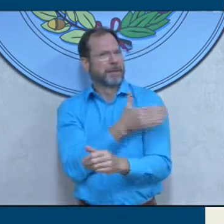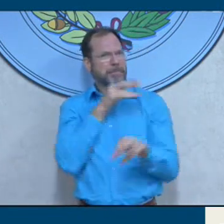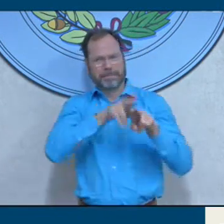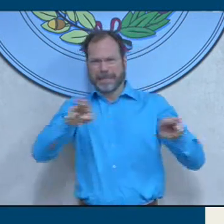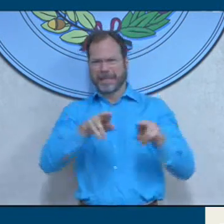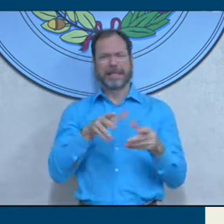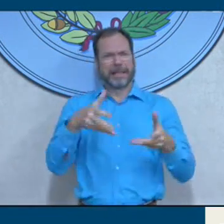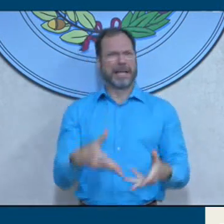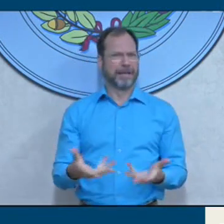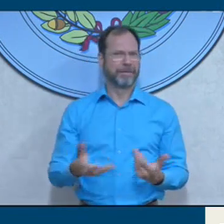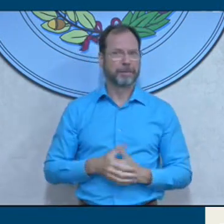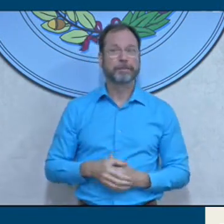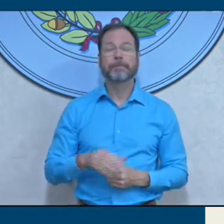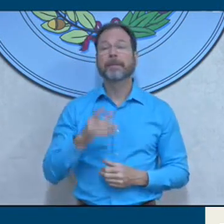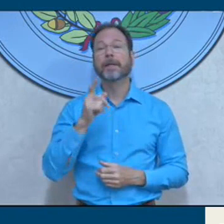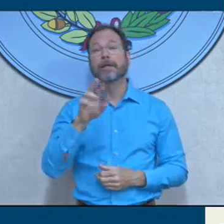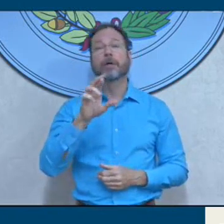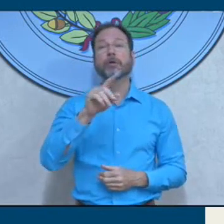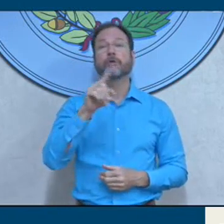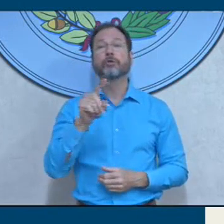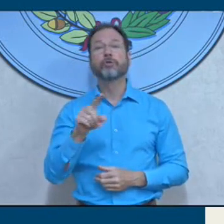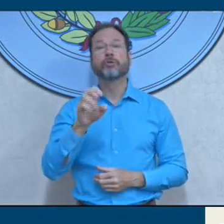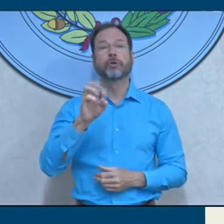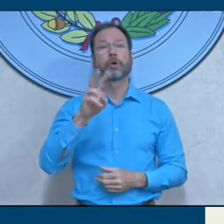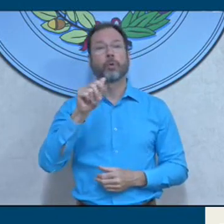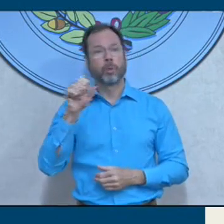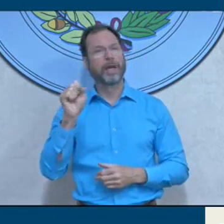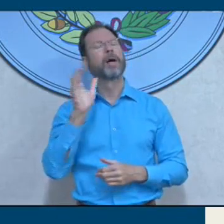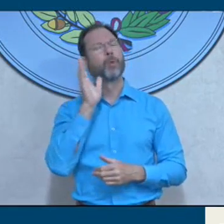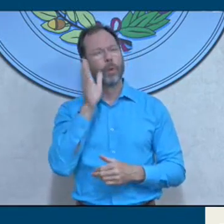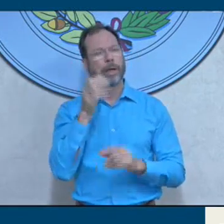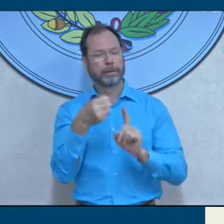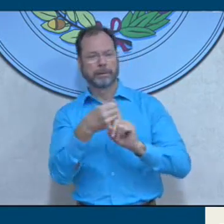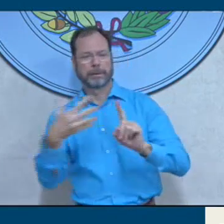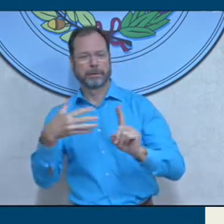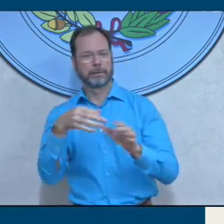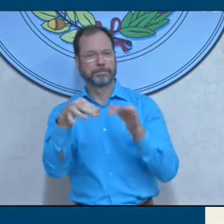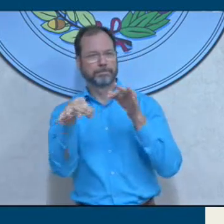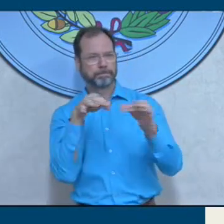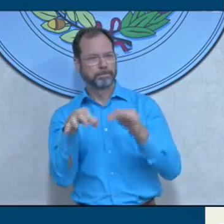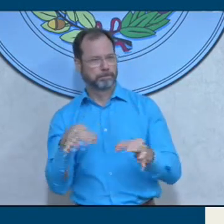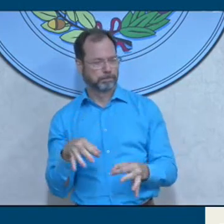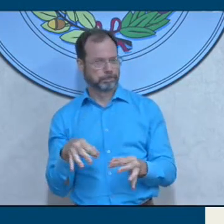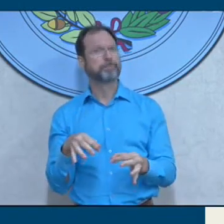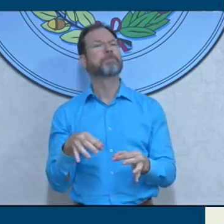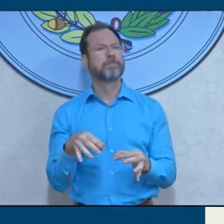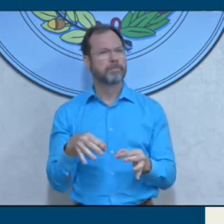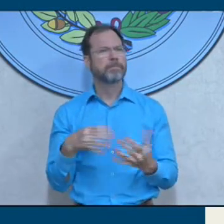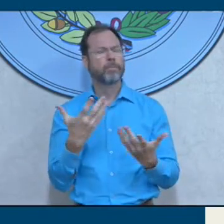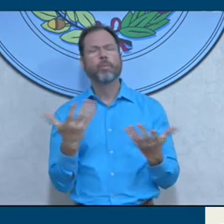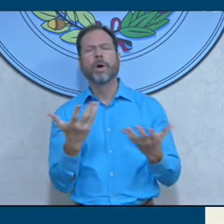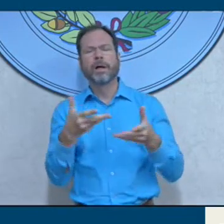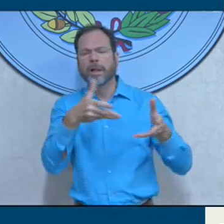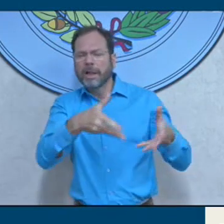LASER-FOCUSED. ON MAINTAINING. ABUNDANT HOSPITAL CAPACITY.